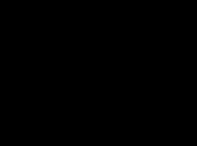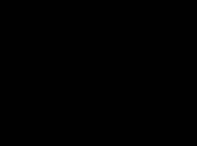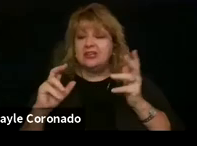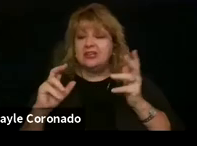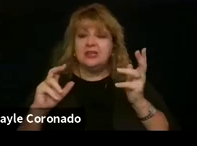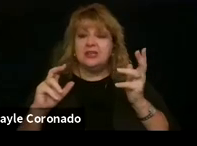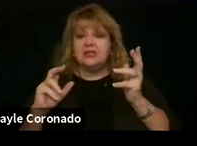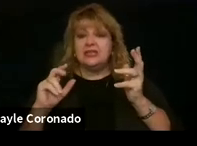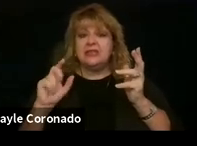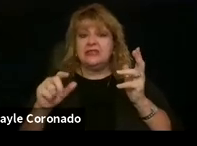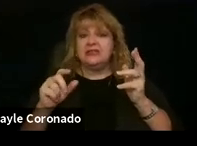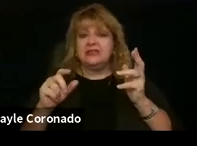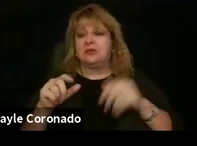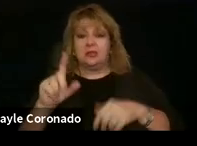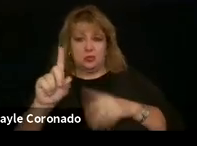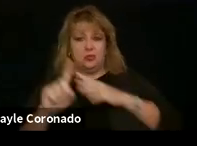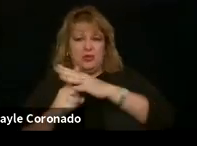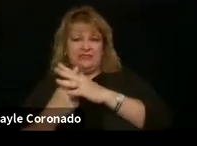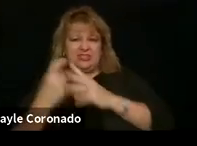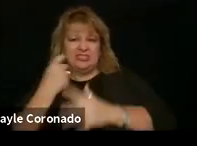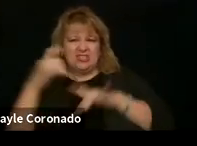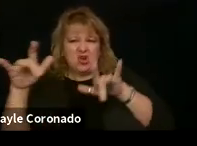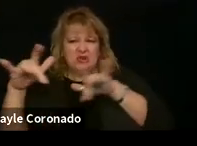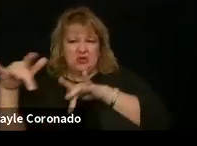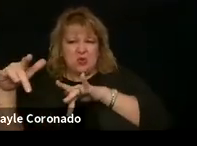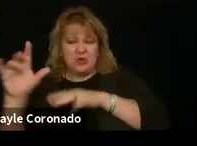The transition where